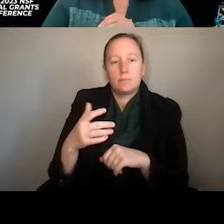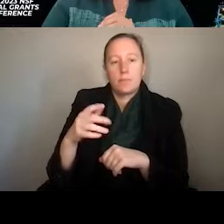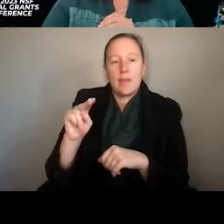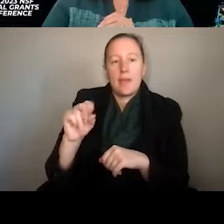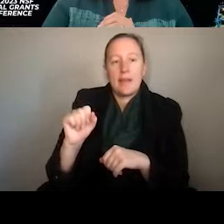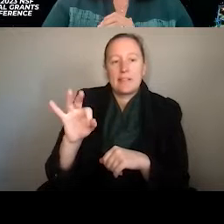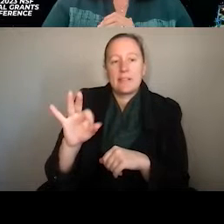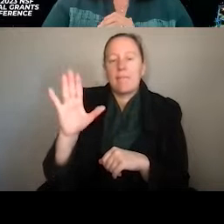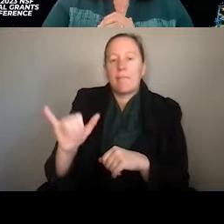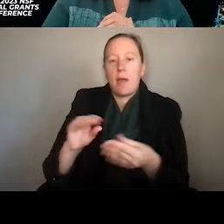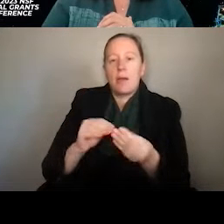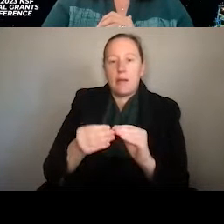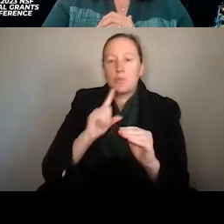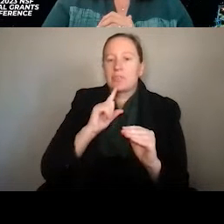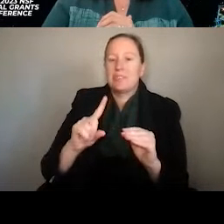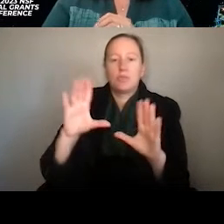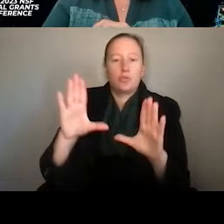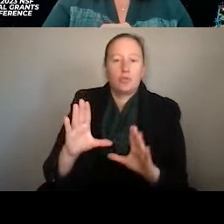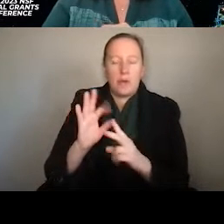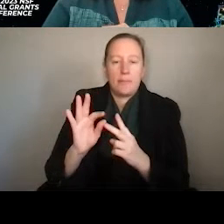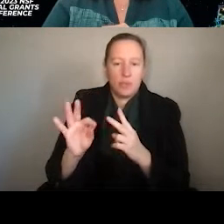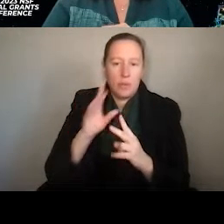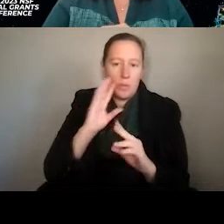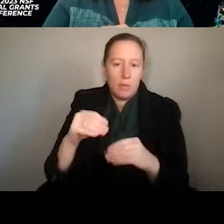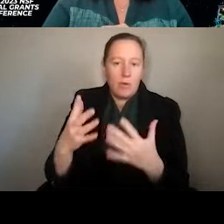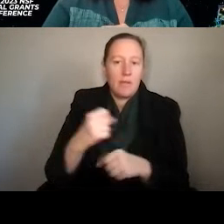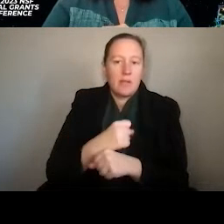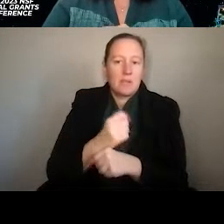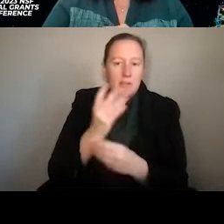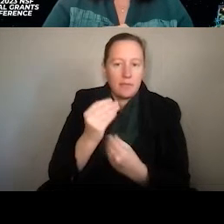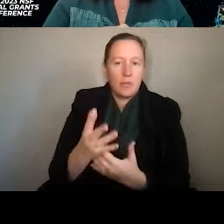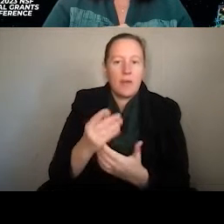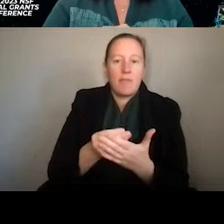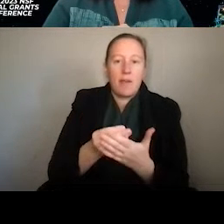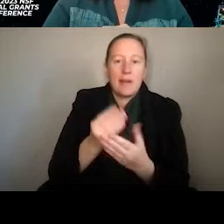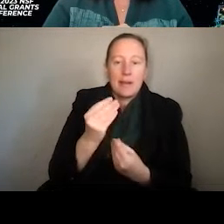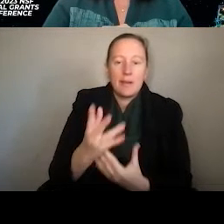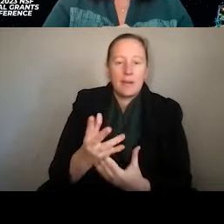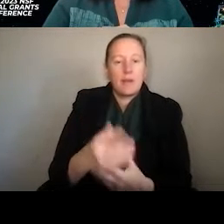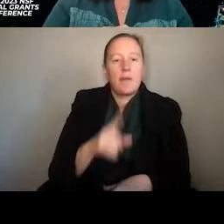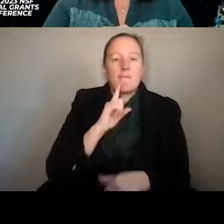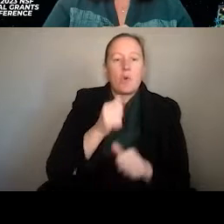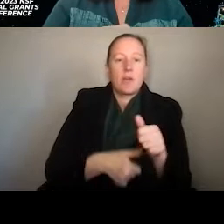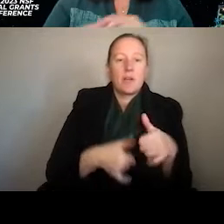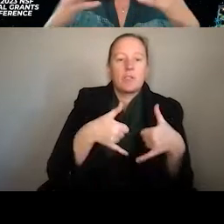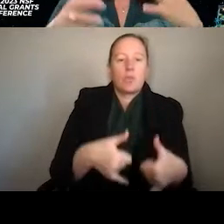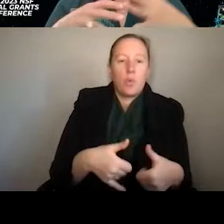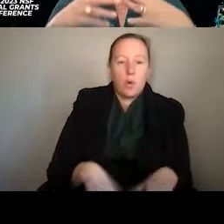is a great place which provides a statistical and funding information for awards, NSF funding institution, funding rate,